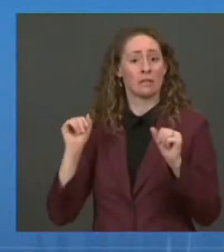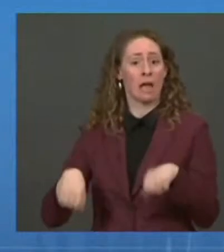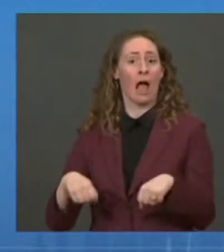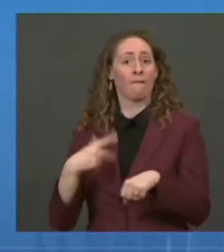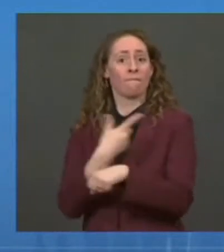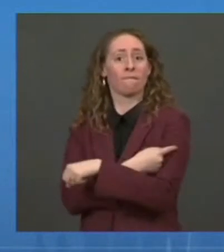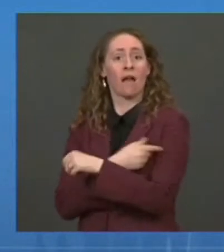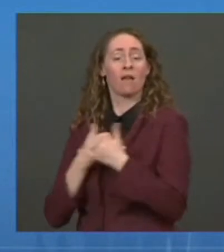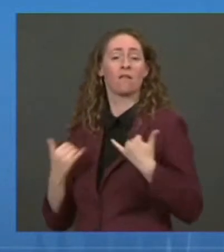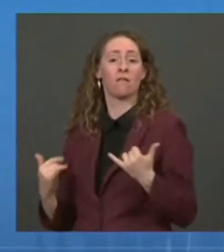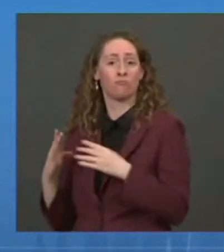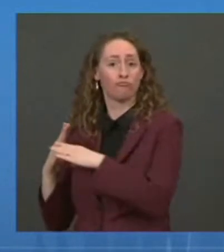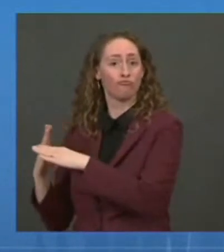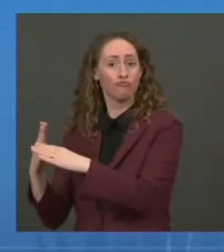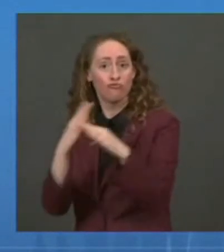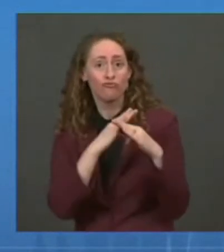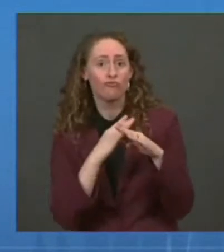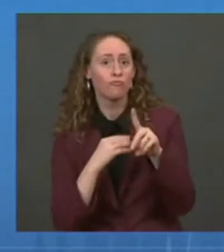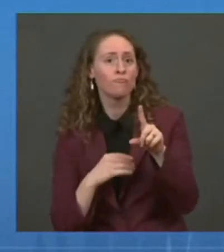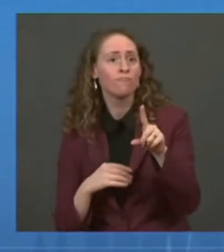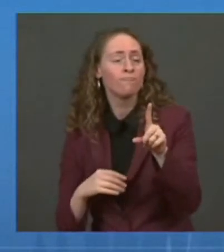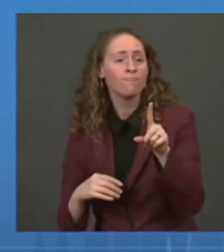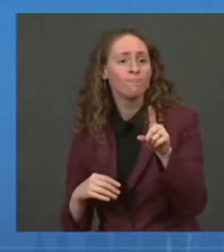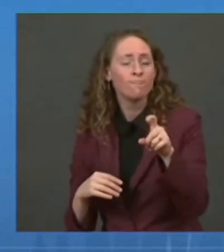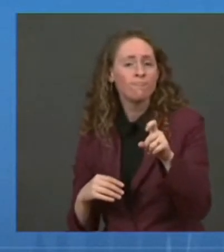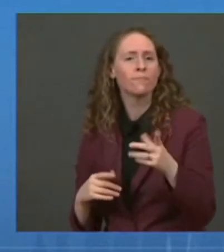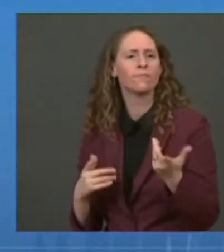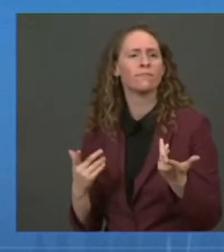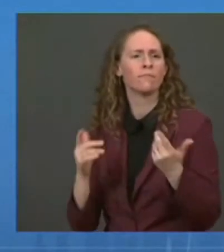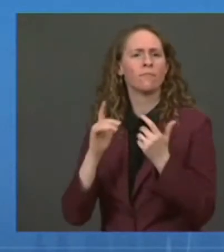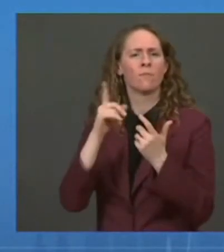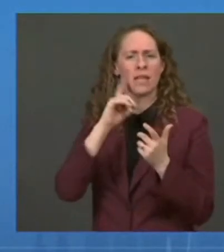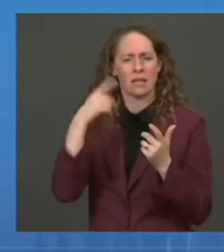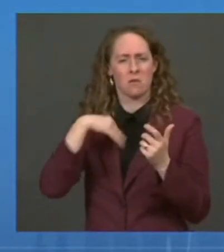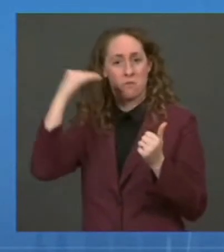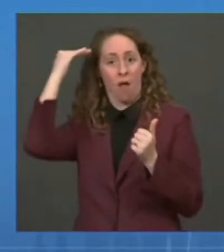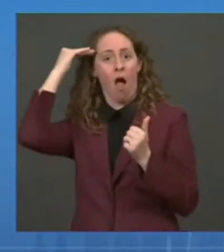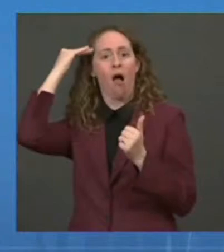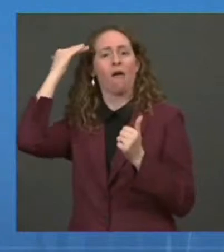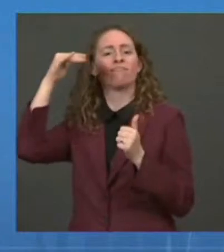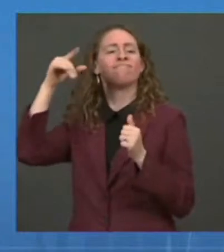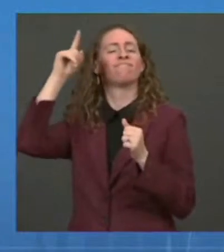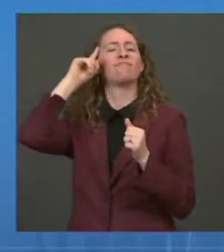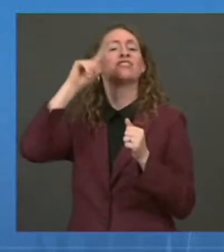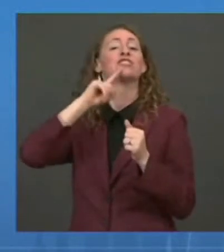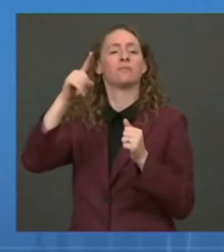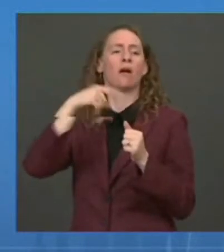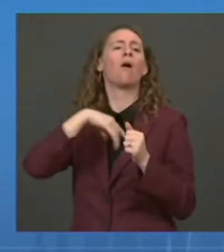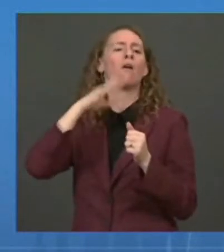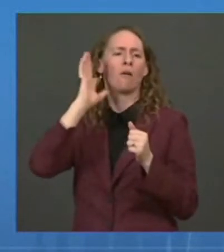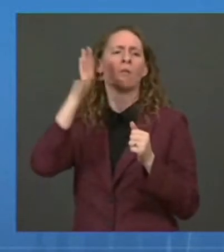EFFECTIVENESS. AS WLEARMORE ABOUT THE